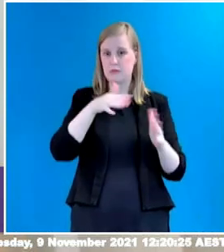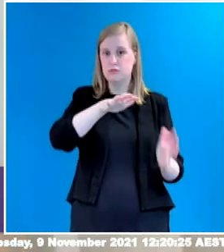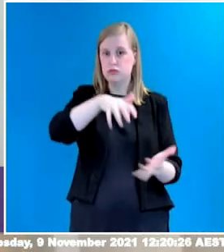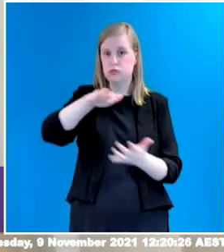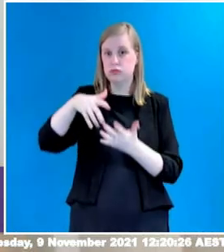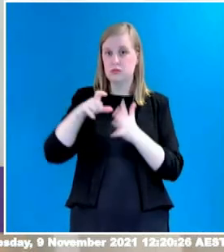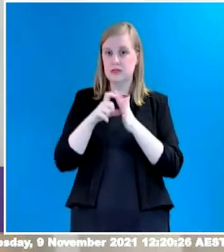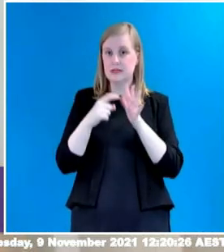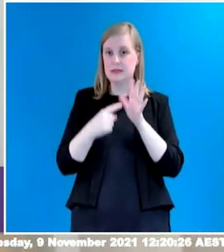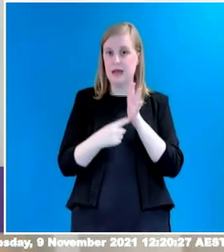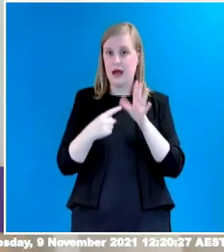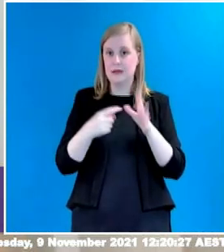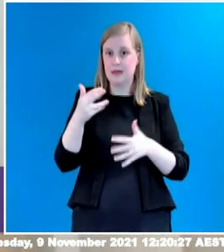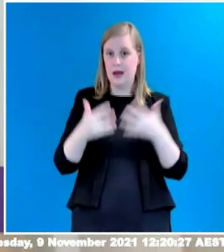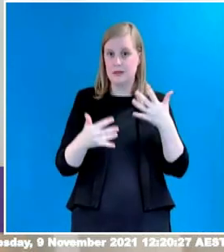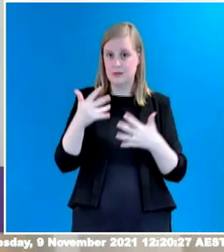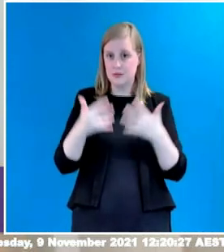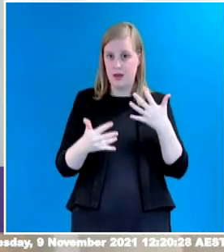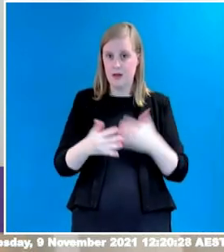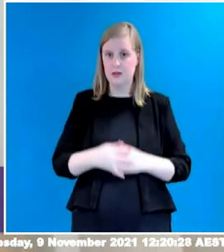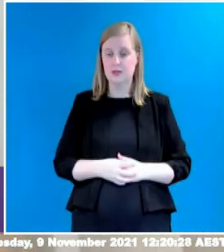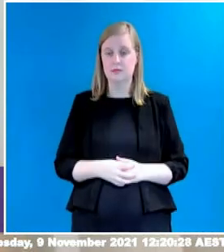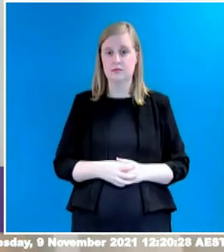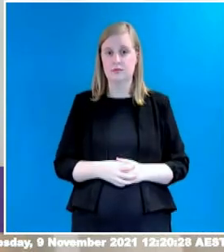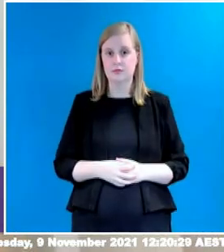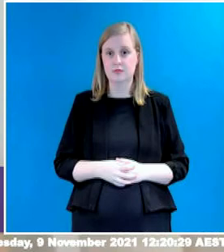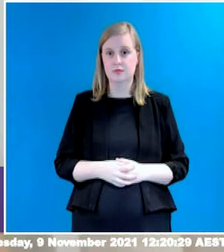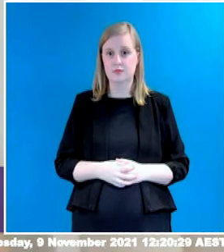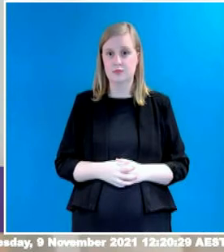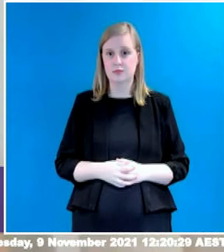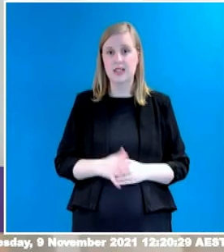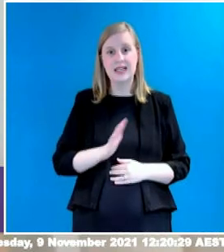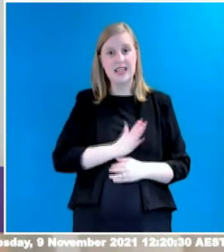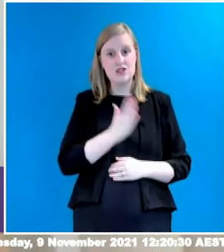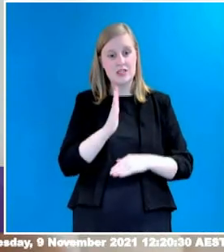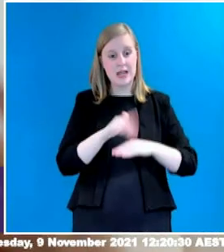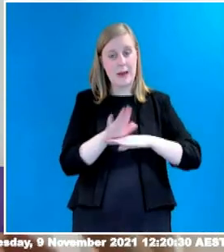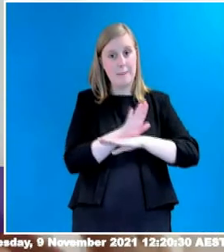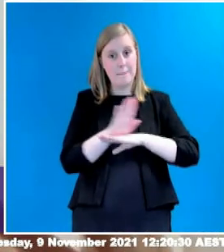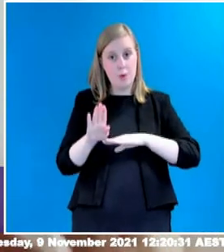The interesting thing about BoardLinks is that women who sign up for